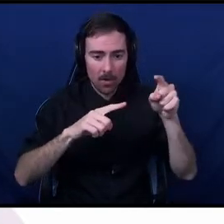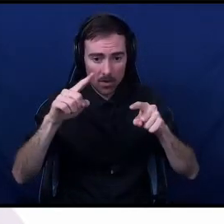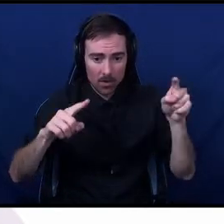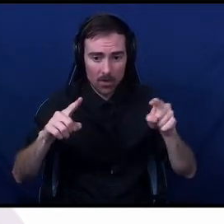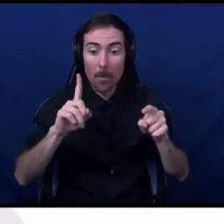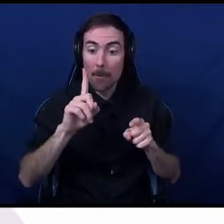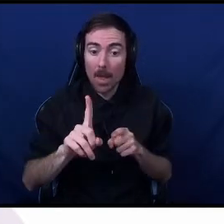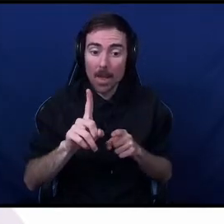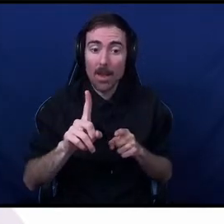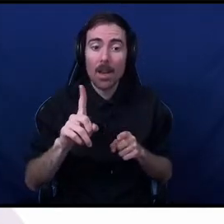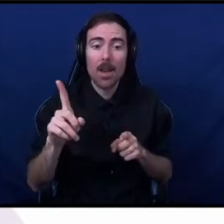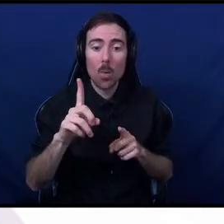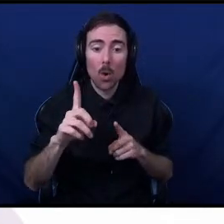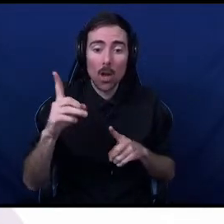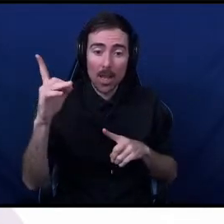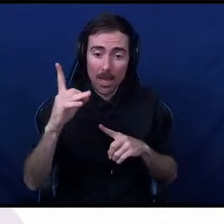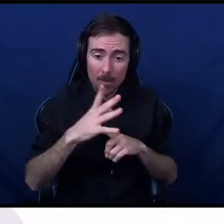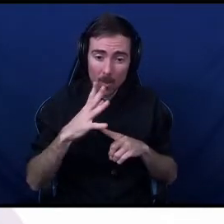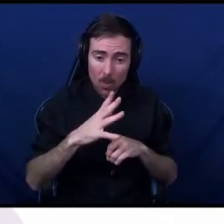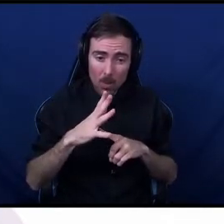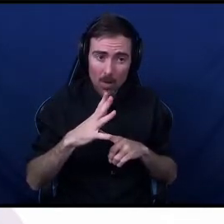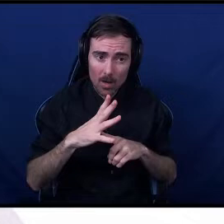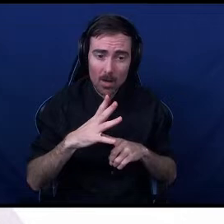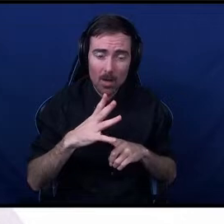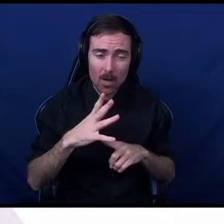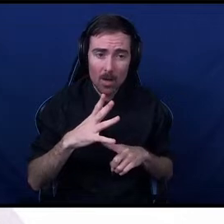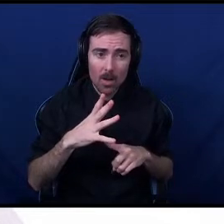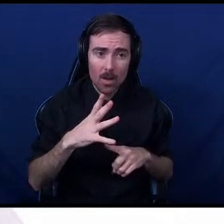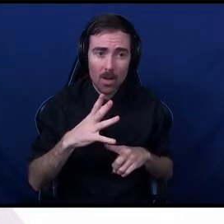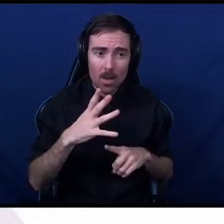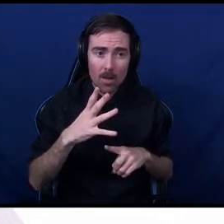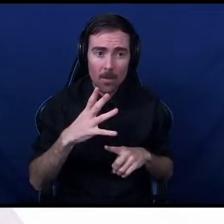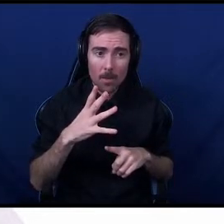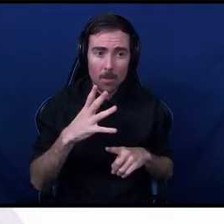we, we all have to take 30, to do so no matter what industry